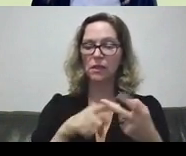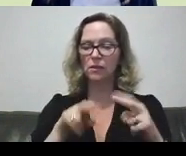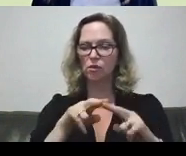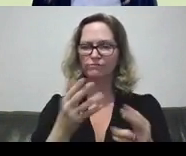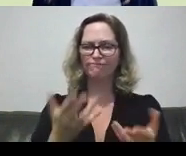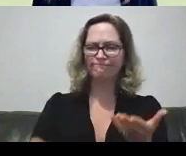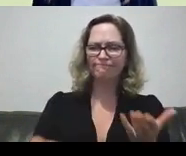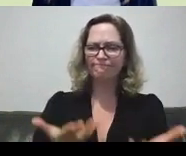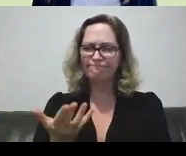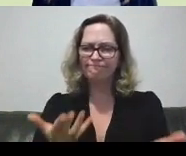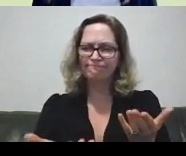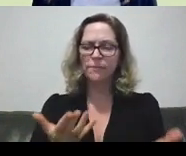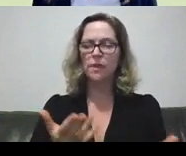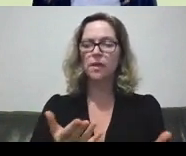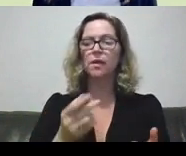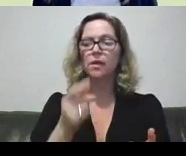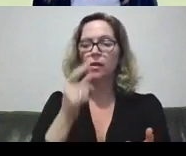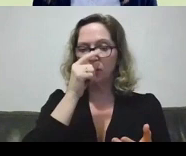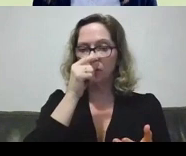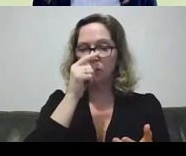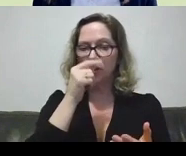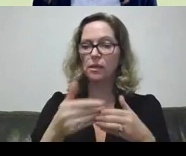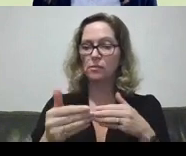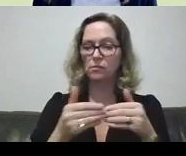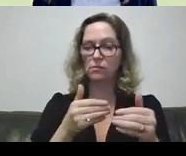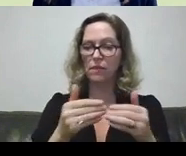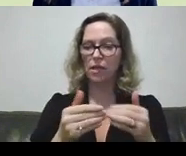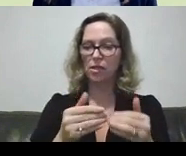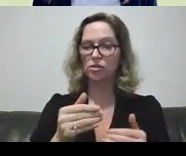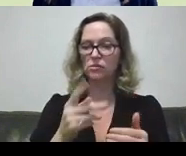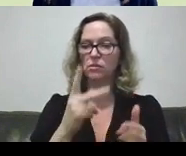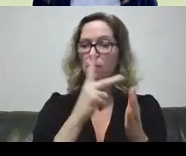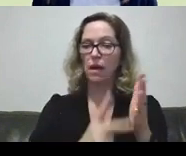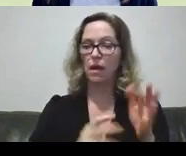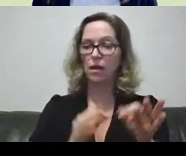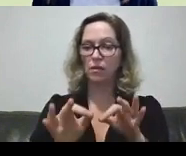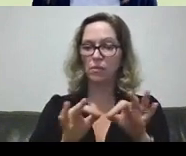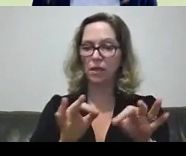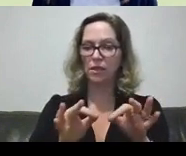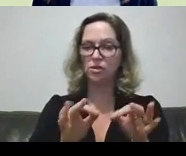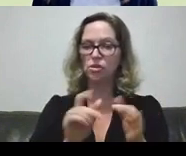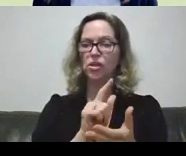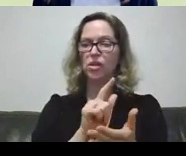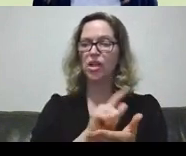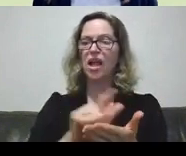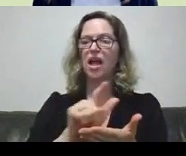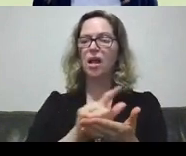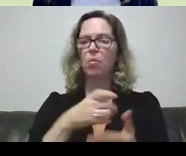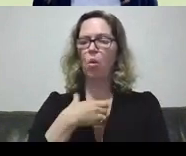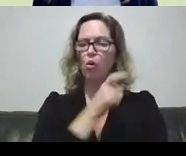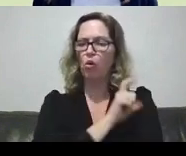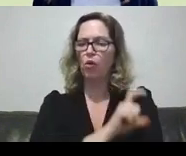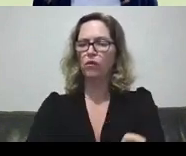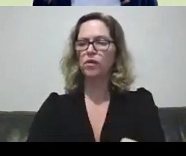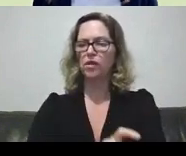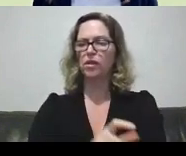manage a portion of your plan until you feel comfortable to take on more, so this guide explains what you need to know about